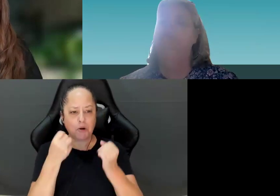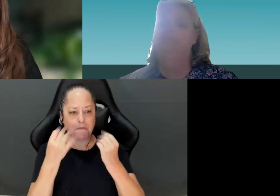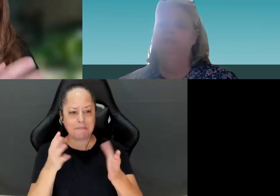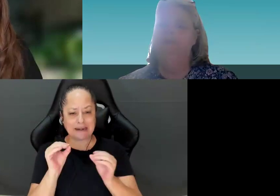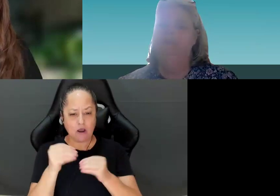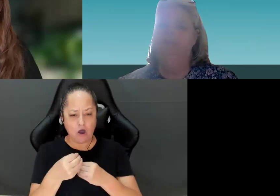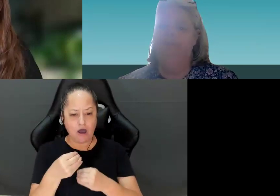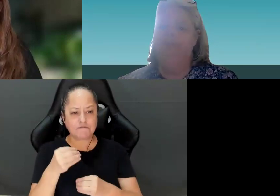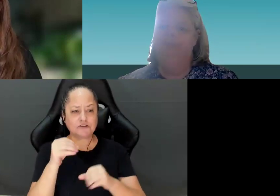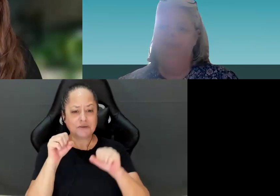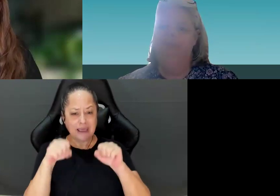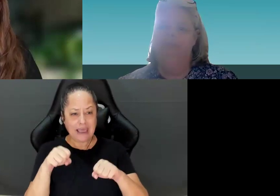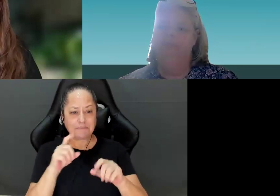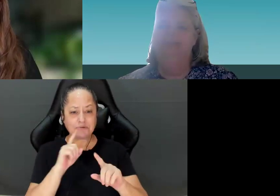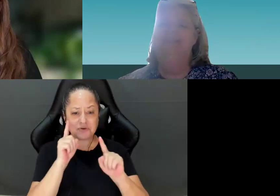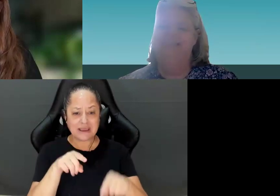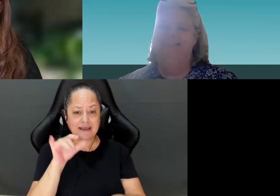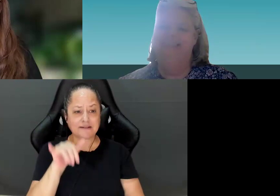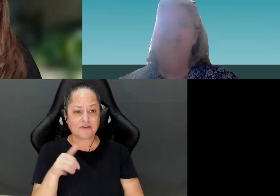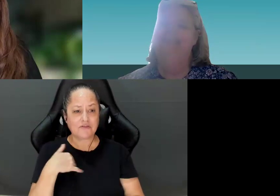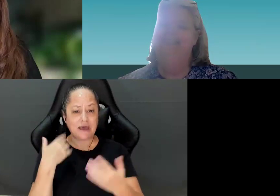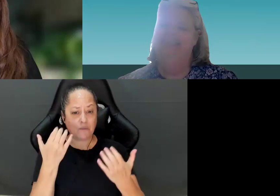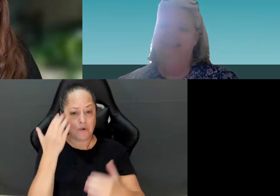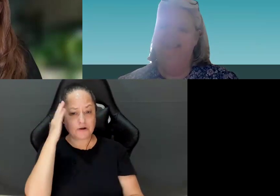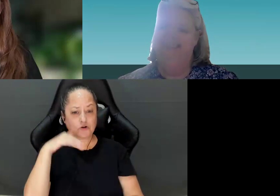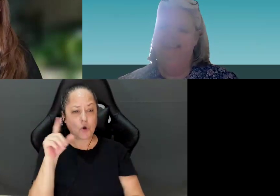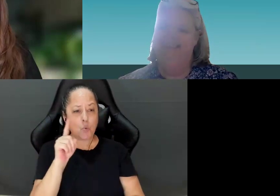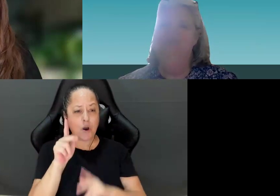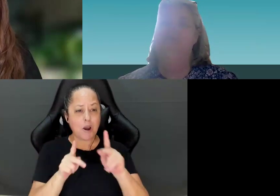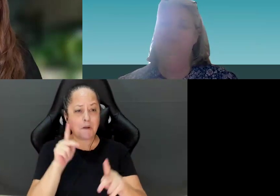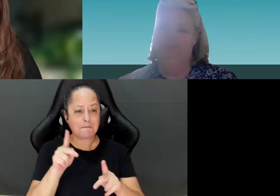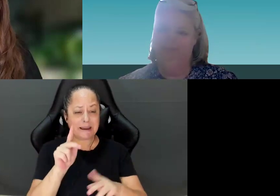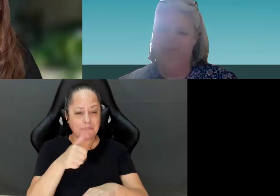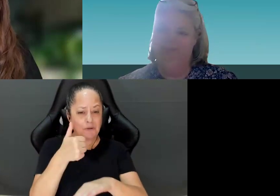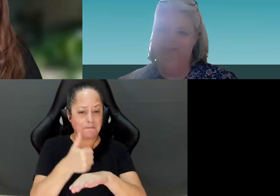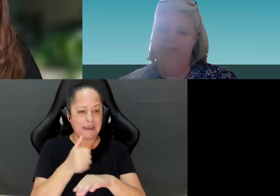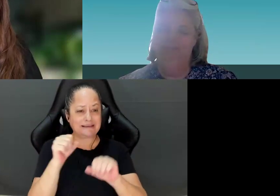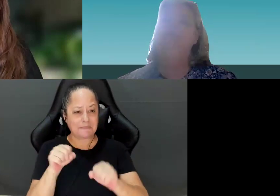To be able to answer that I would want to know where people are based to connect them